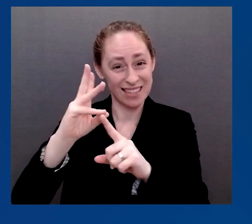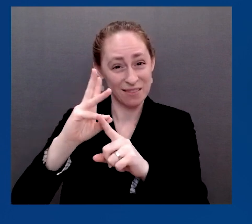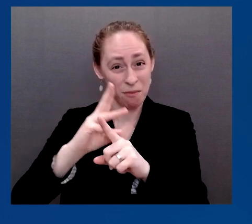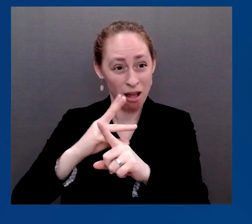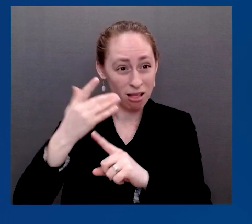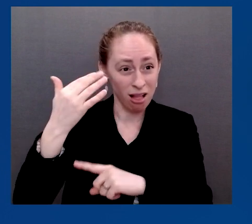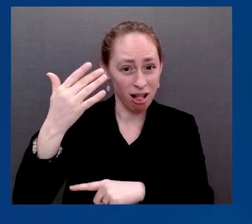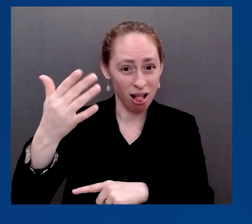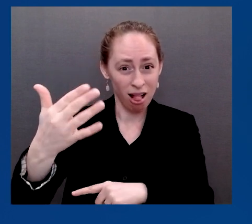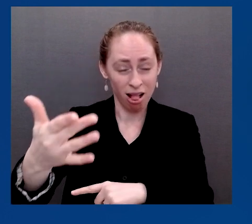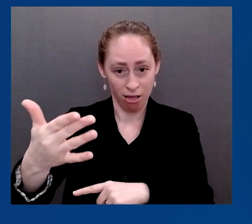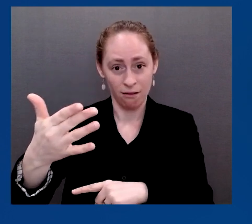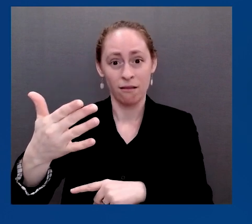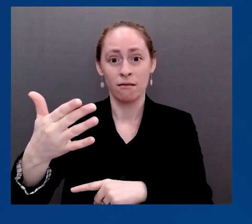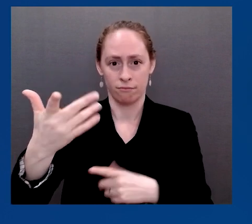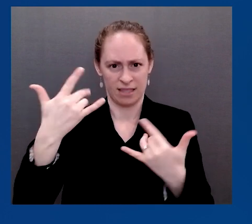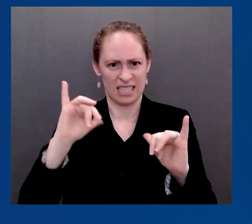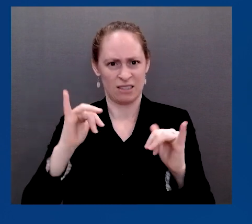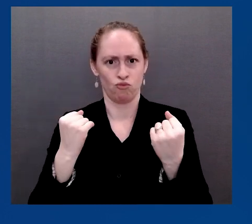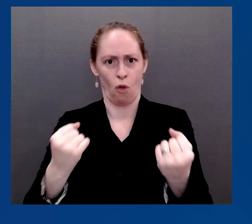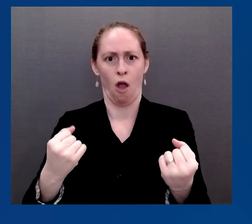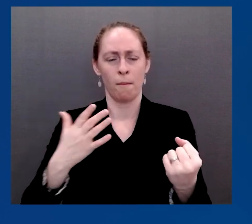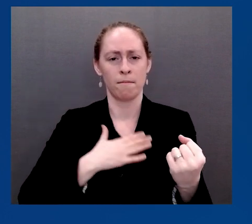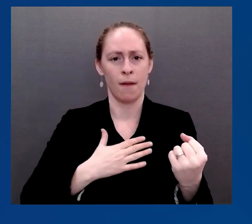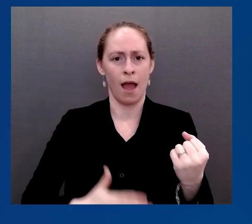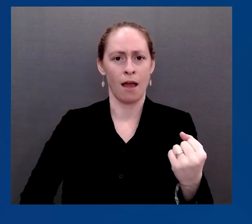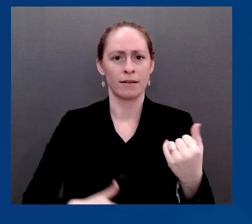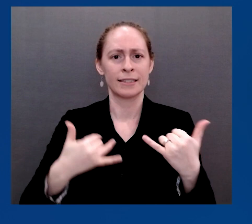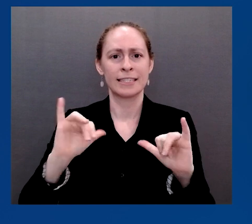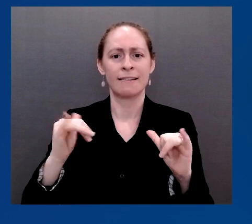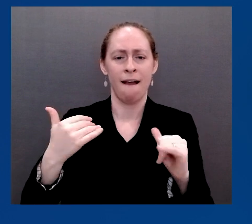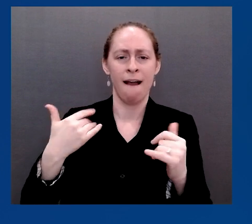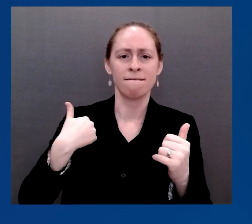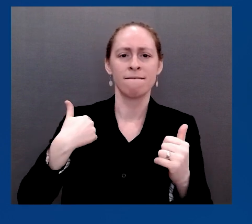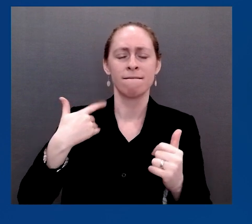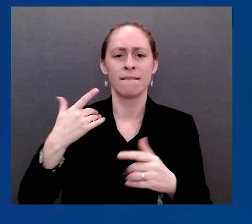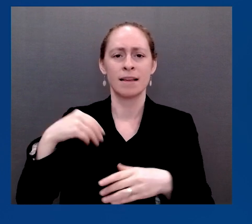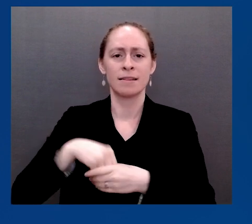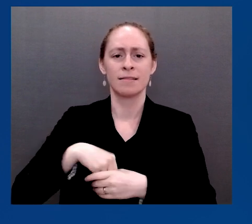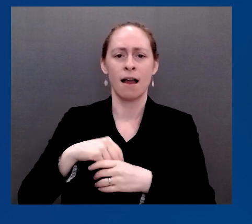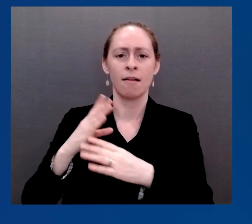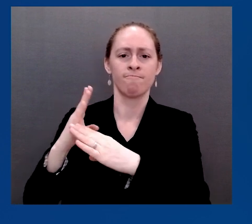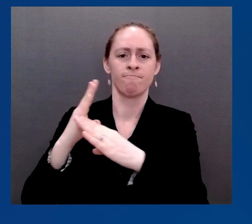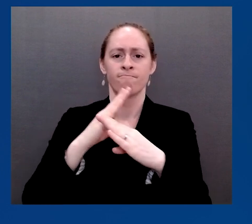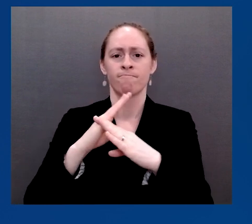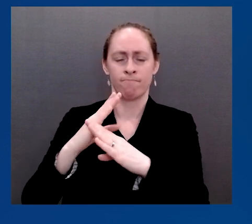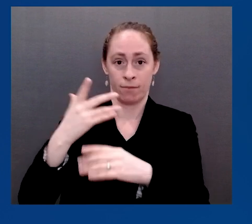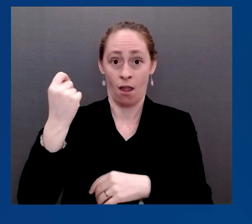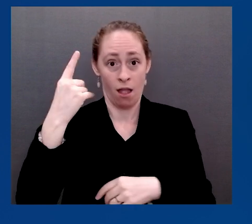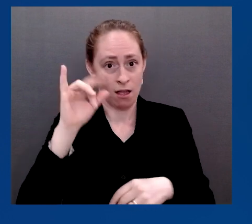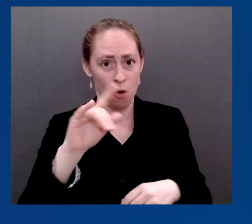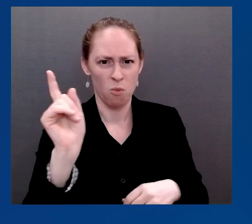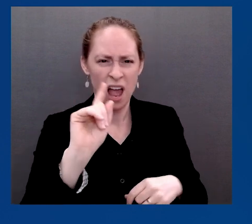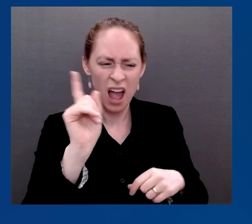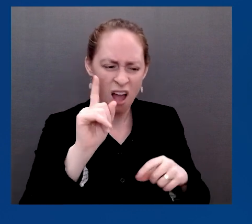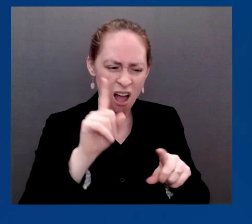So, that's representative laboratory data. Next slide. Now, a randomized controlled clinical trial